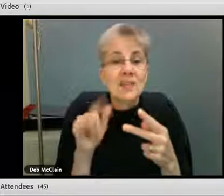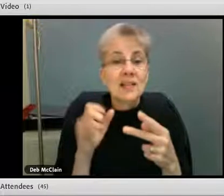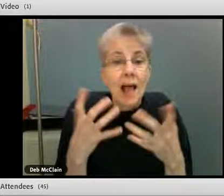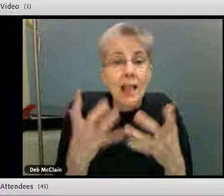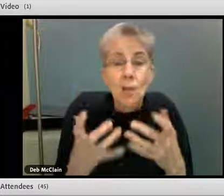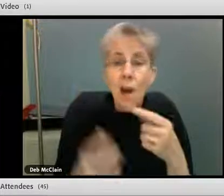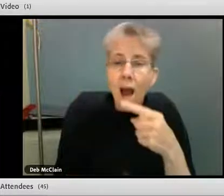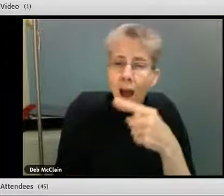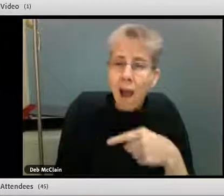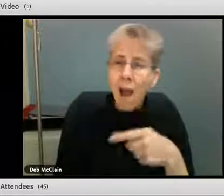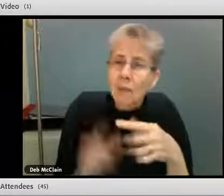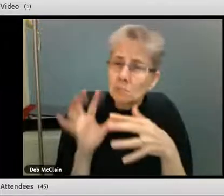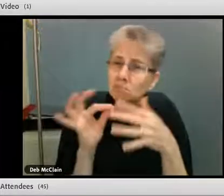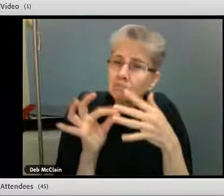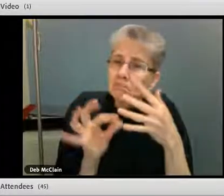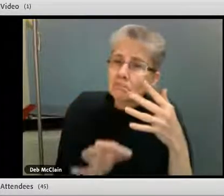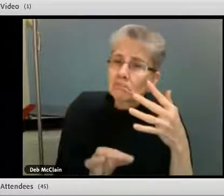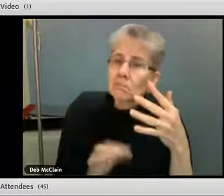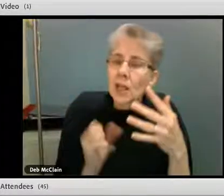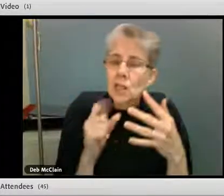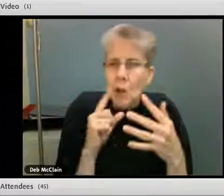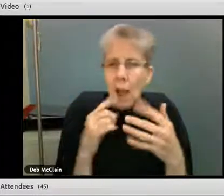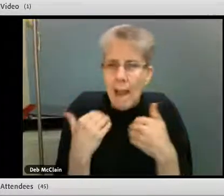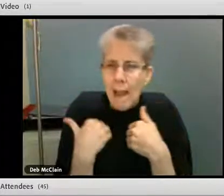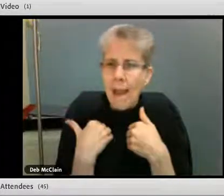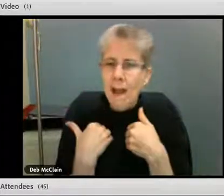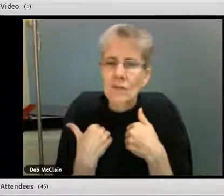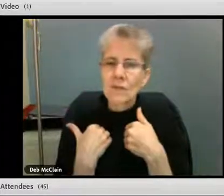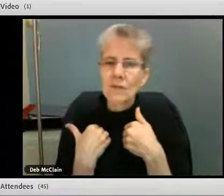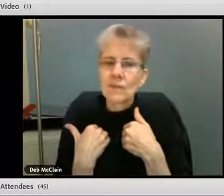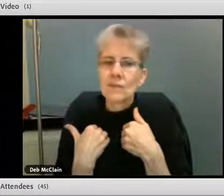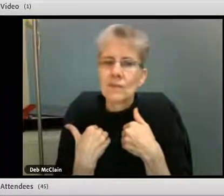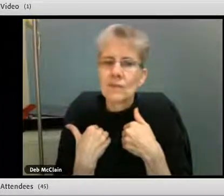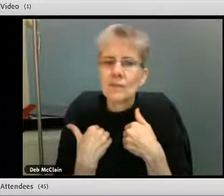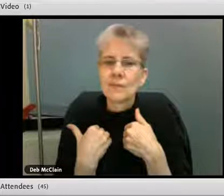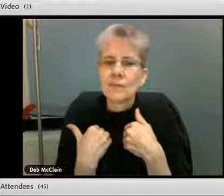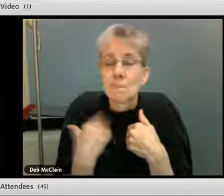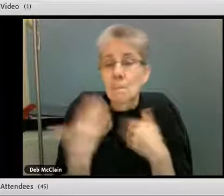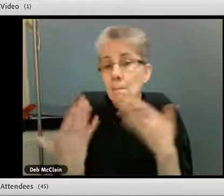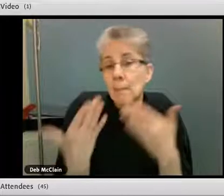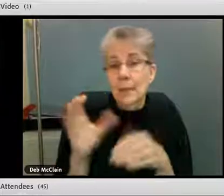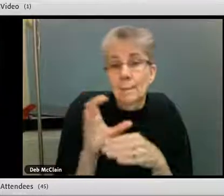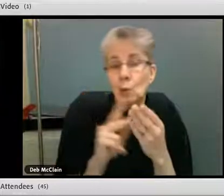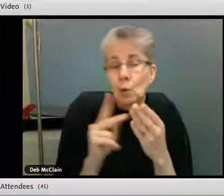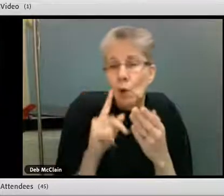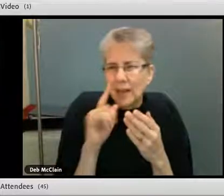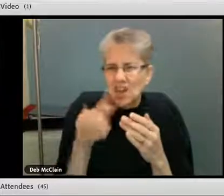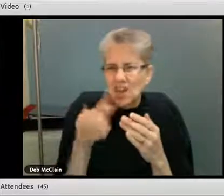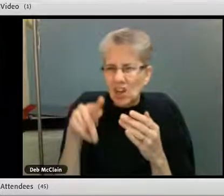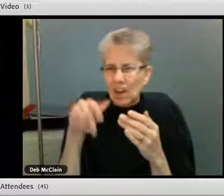So I can have it -- maybe it's a computer program, so I want it to look pixely on which is sort of a computer game font.